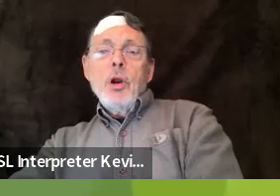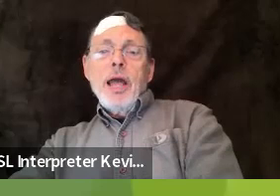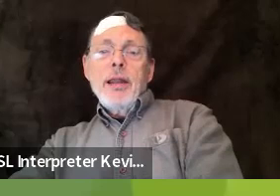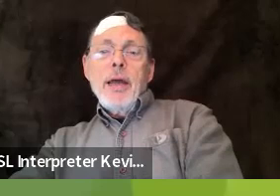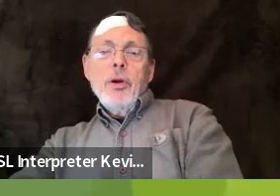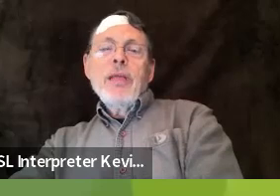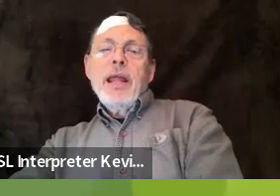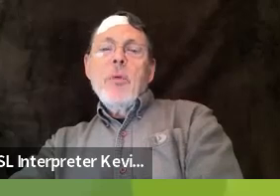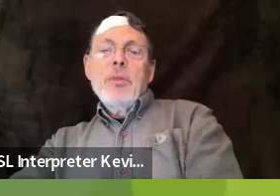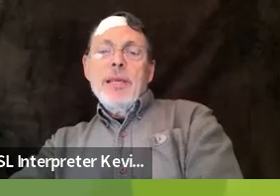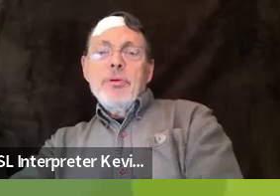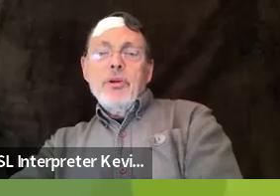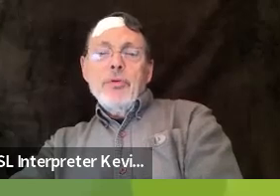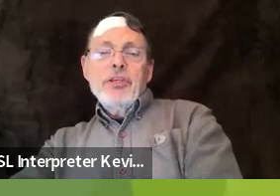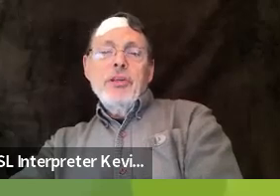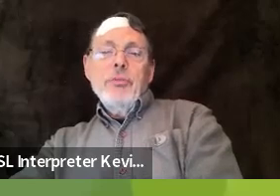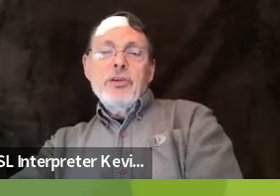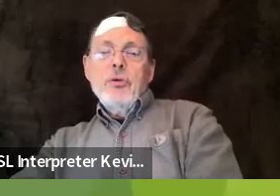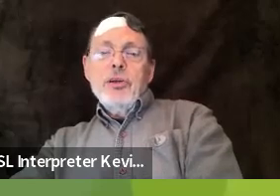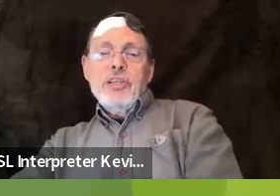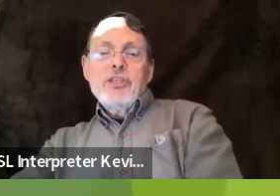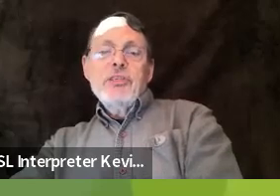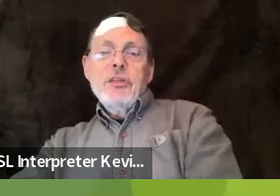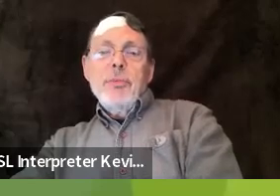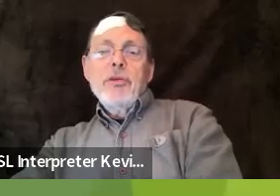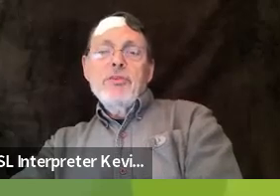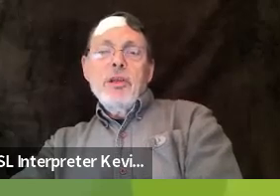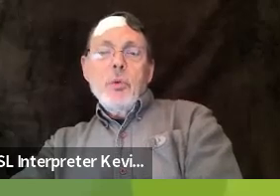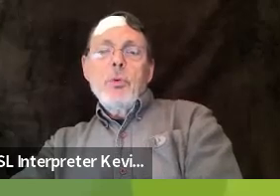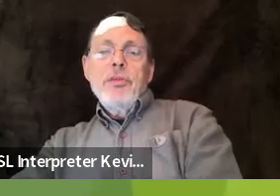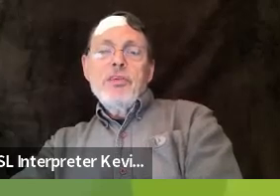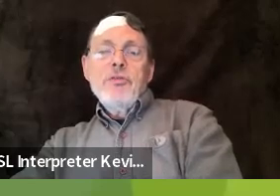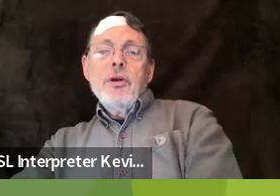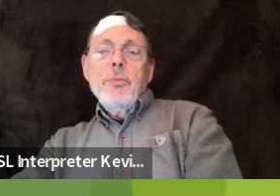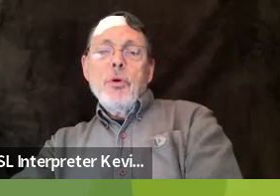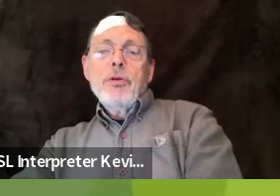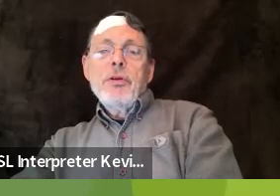And work that out with the people in your region, the regional organizations and the partner that is you work with. This is very important.